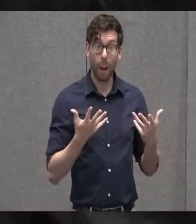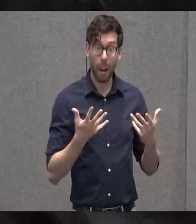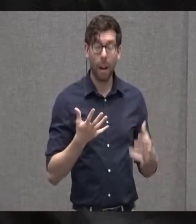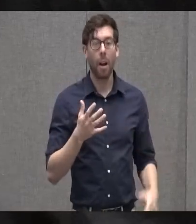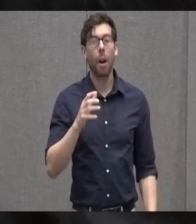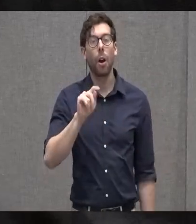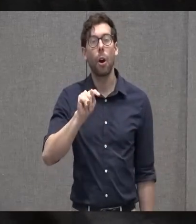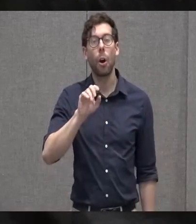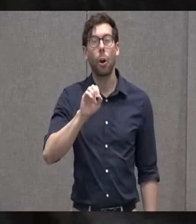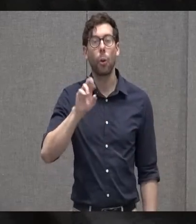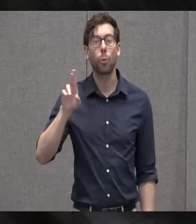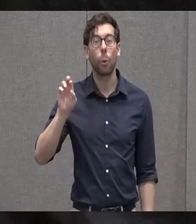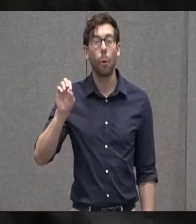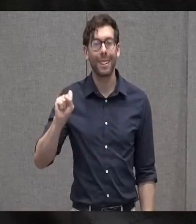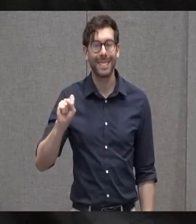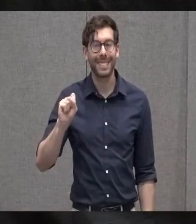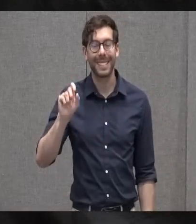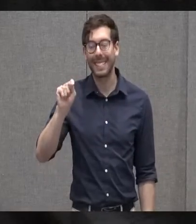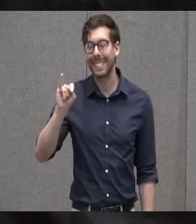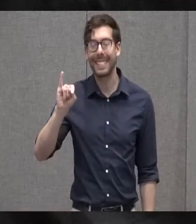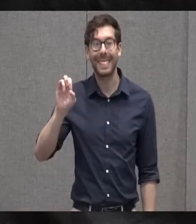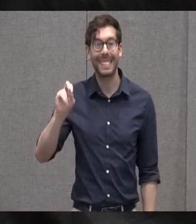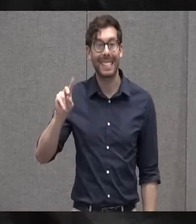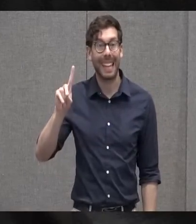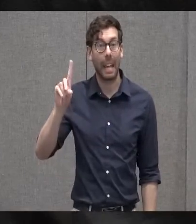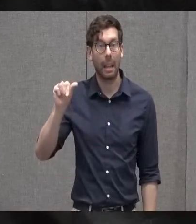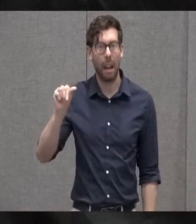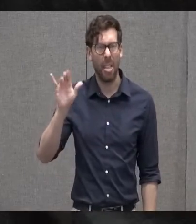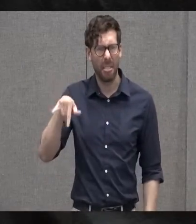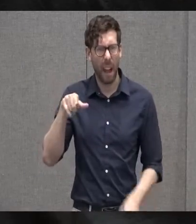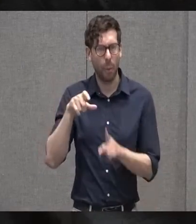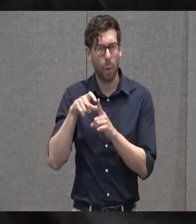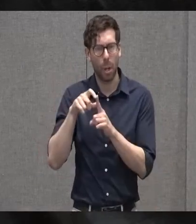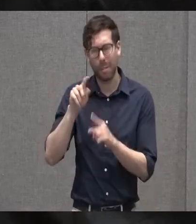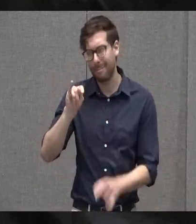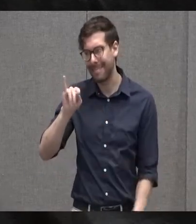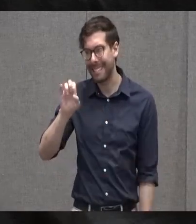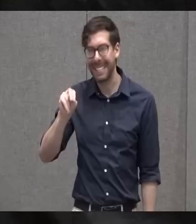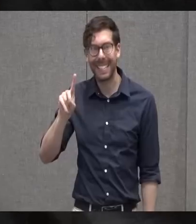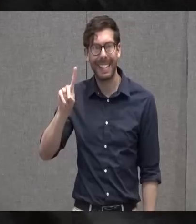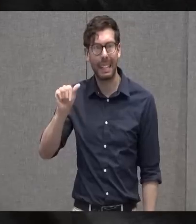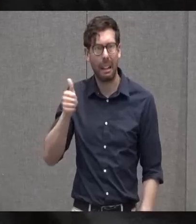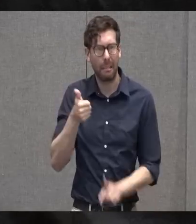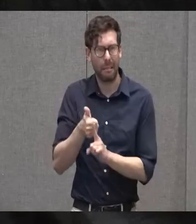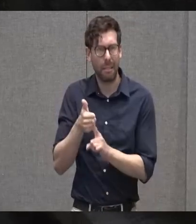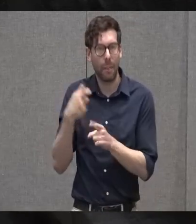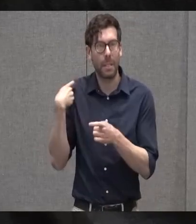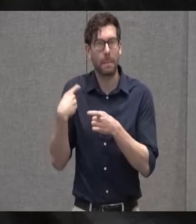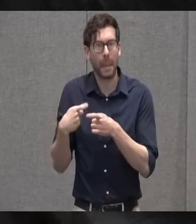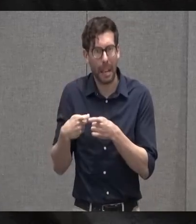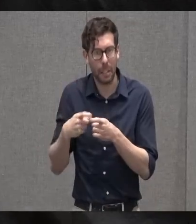So the word Tienda in Spanish means like store and that was a very cool thing but when I played